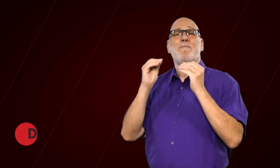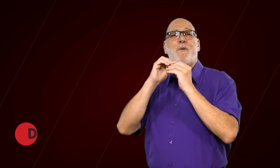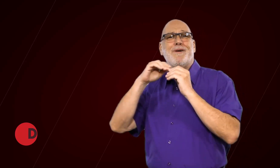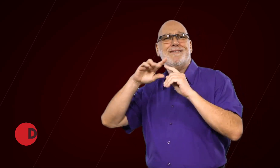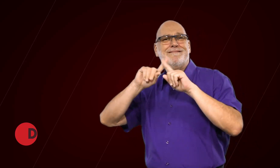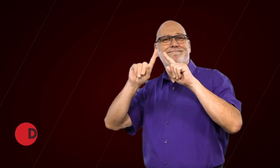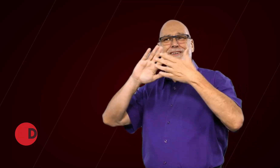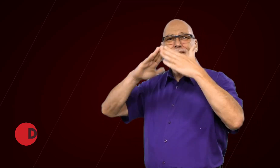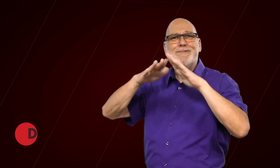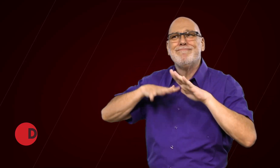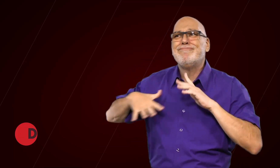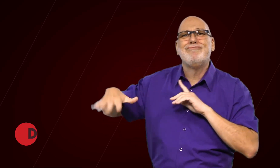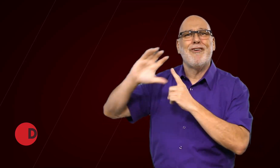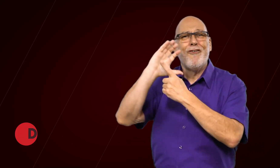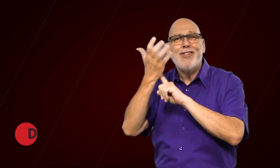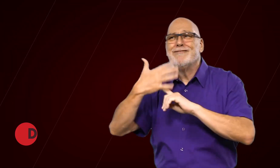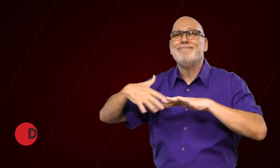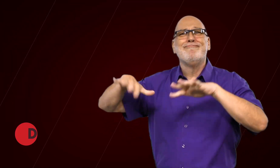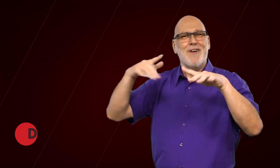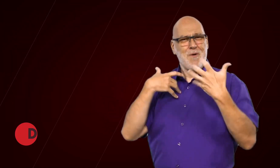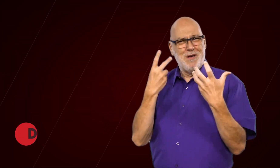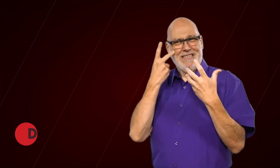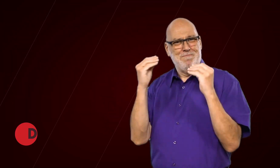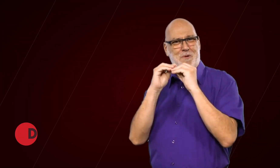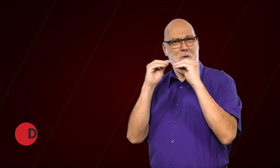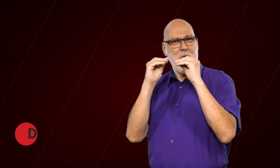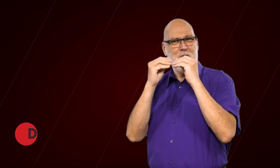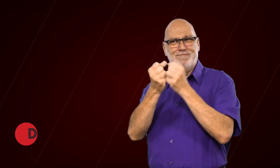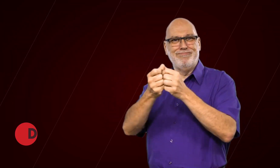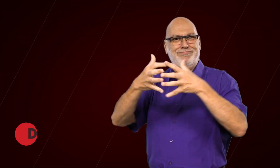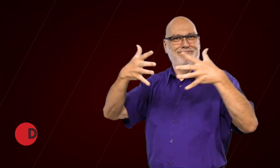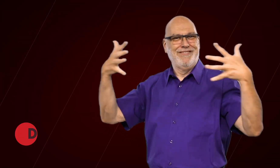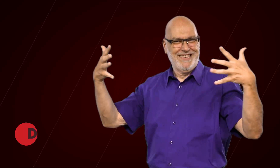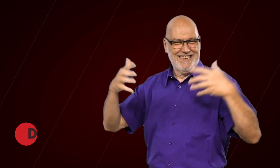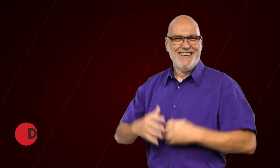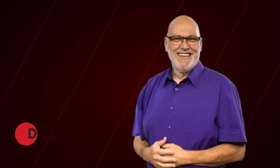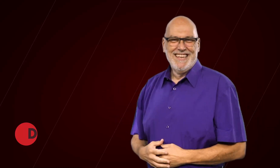stories, and exposure of Deaf people!